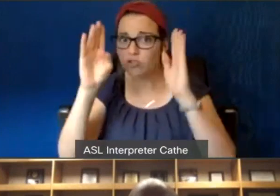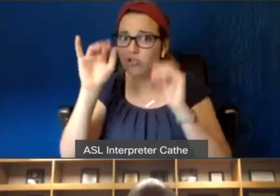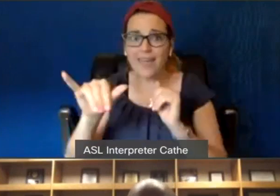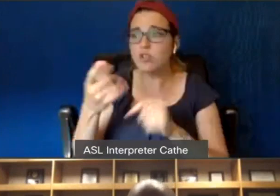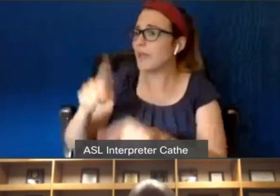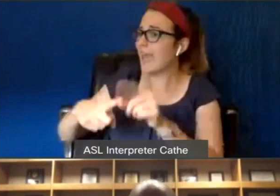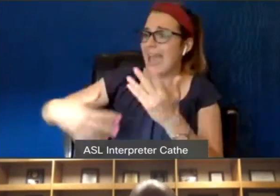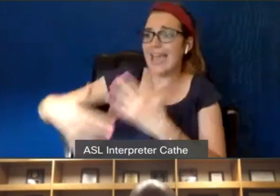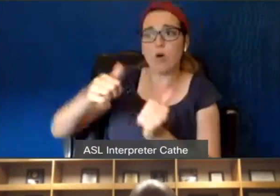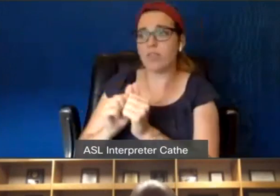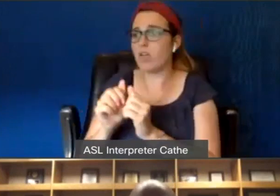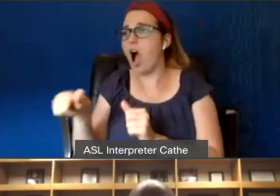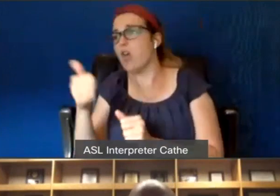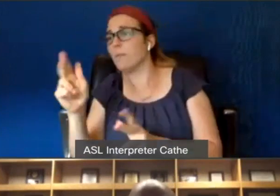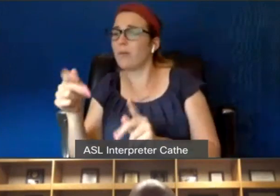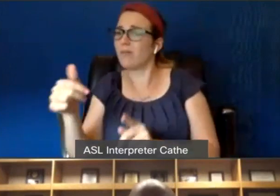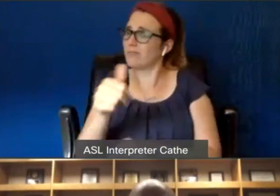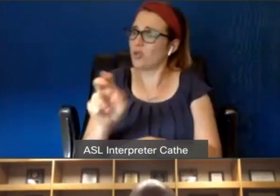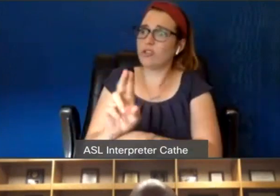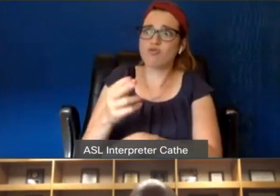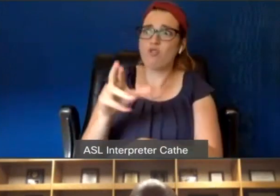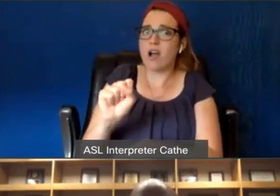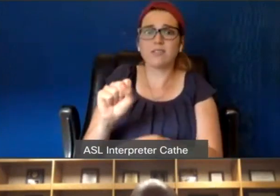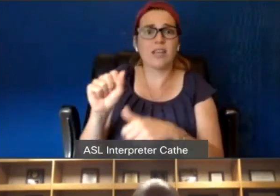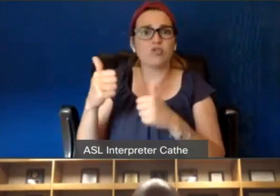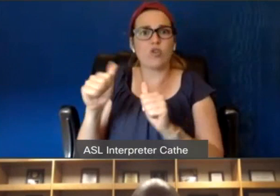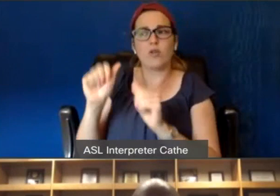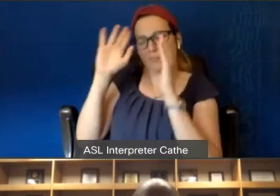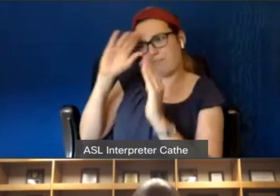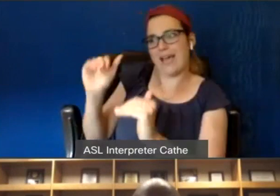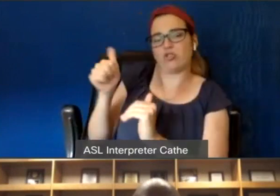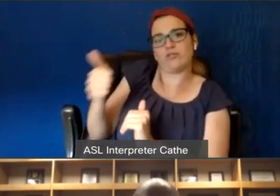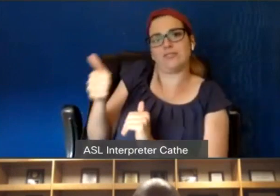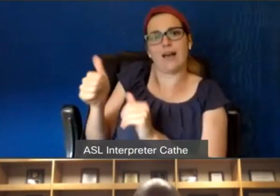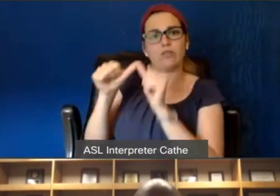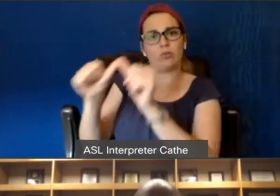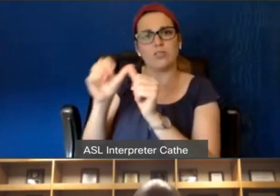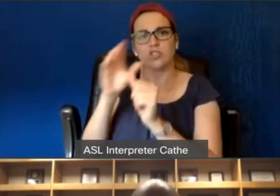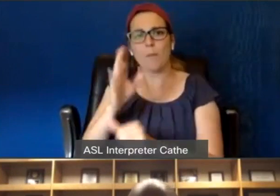it's just an impossible proposition." So the whole idea is that we wanna make sure that we see